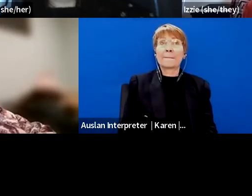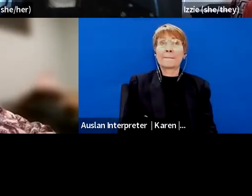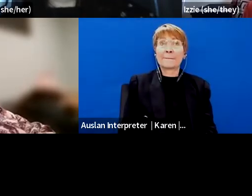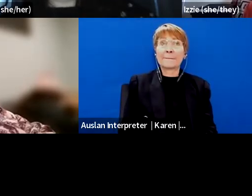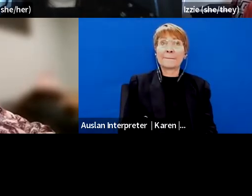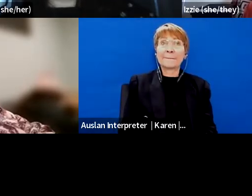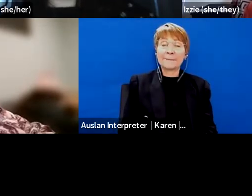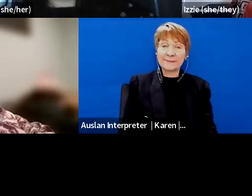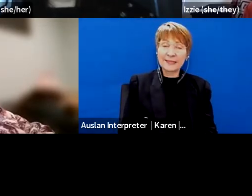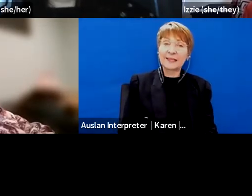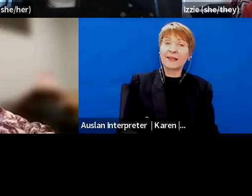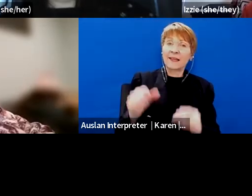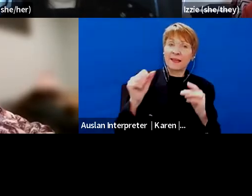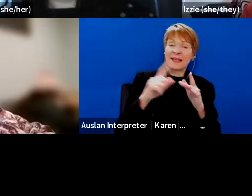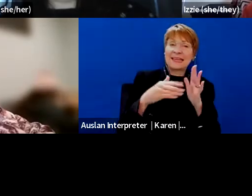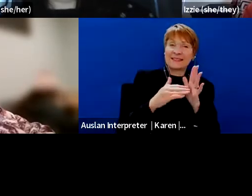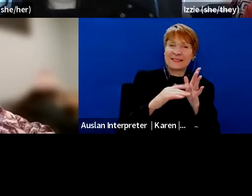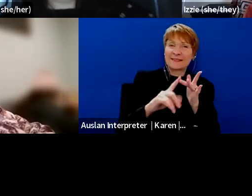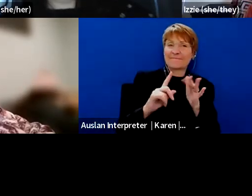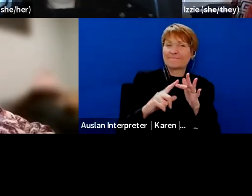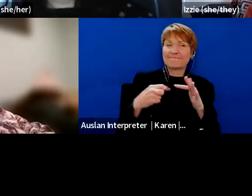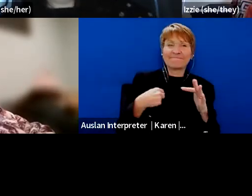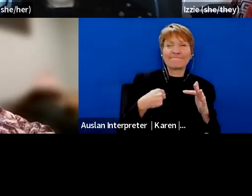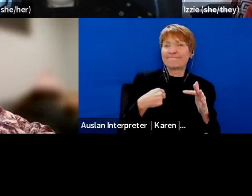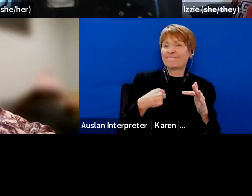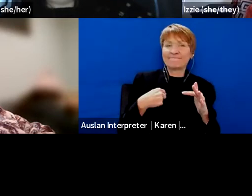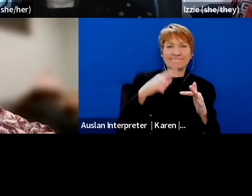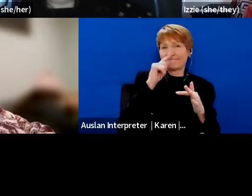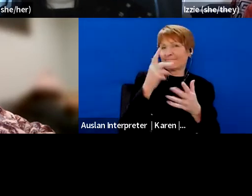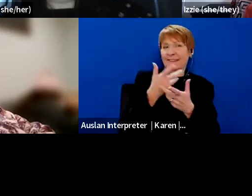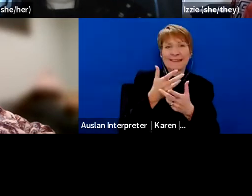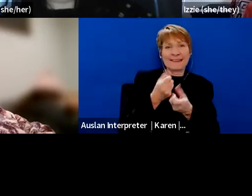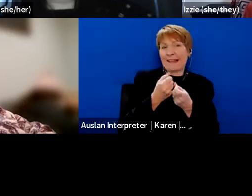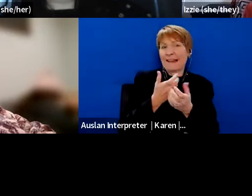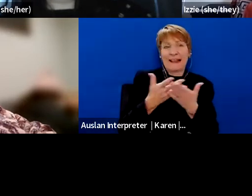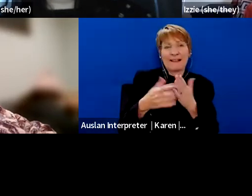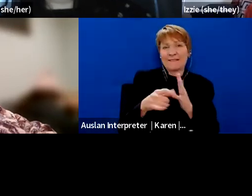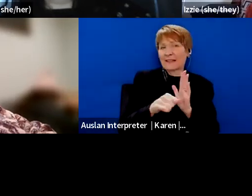Yes. So, um, I have not been able to access any funding.